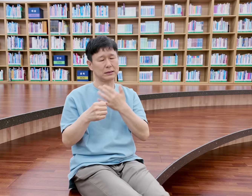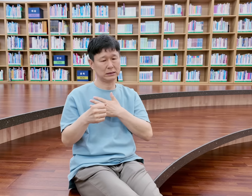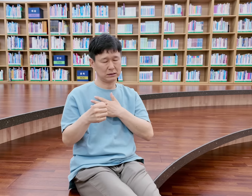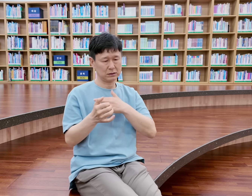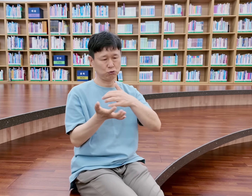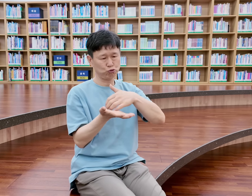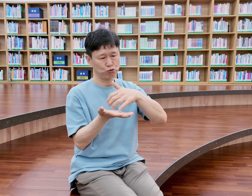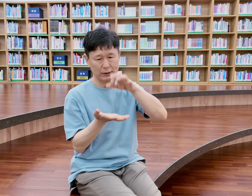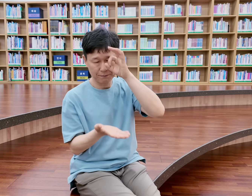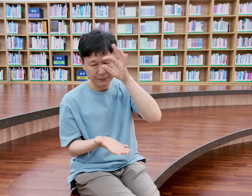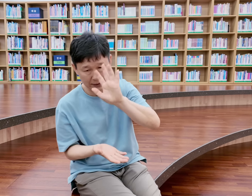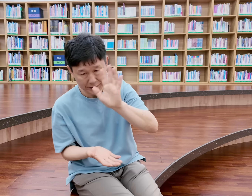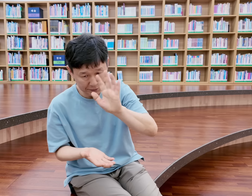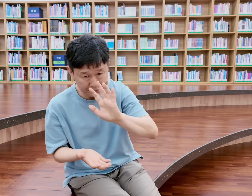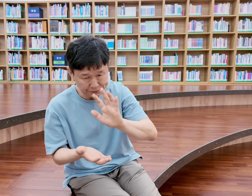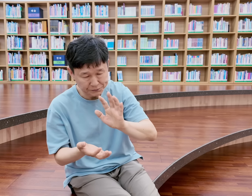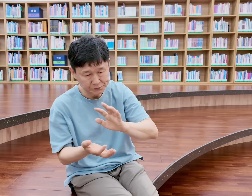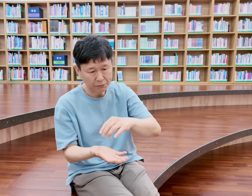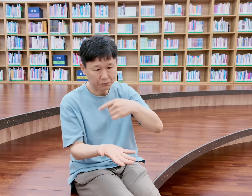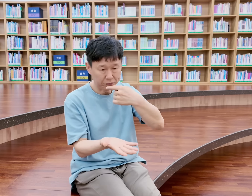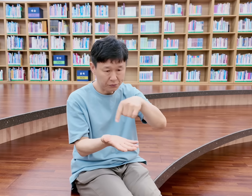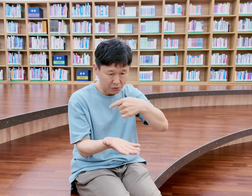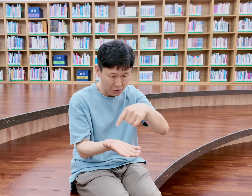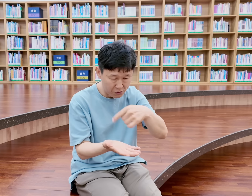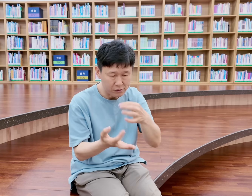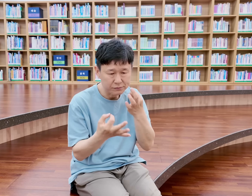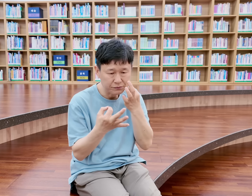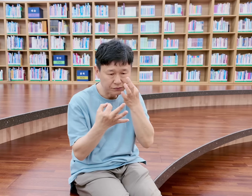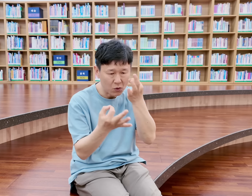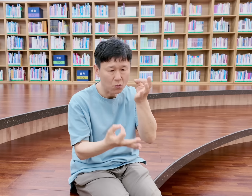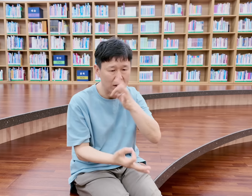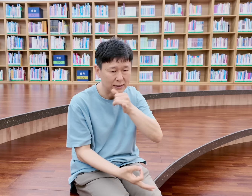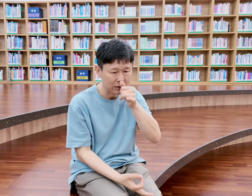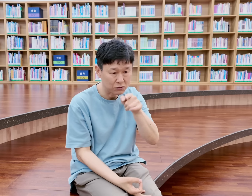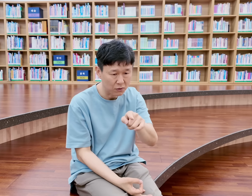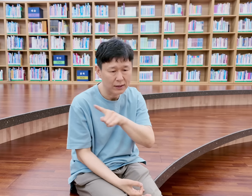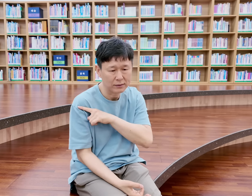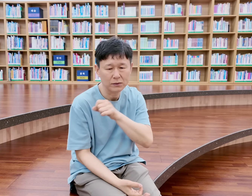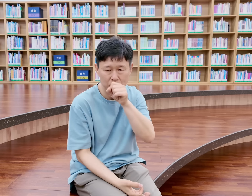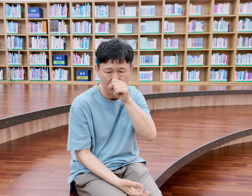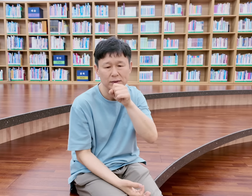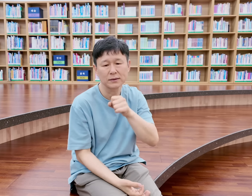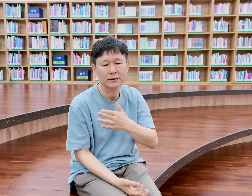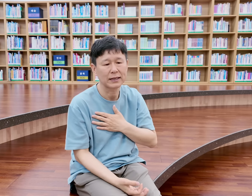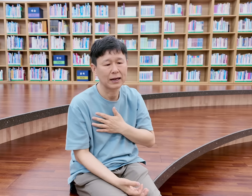I believe that the effort and effectiveness of teaching are more important than focusing on the number of members.